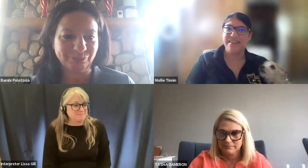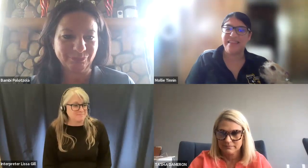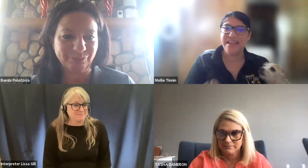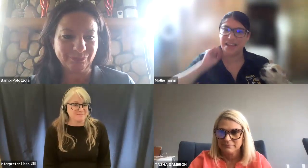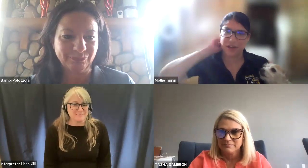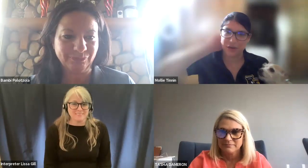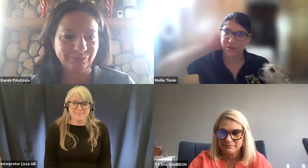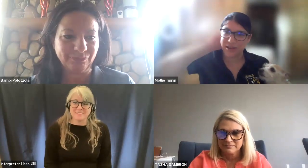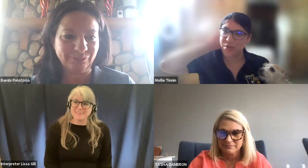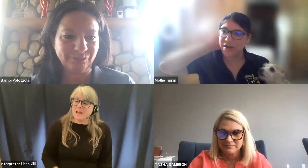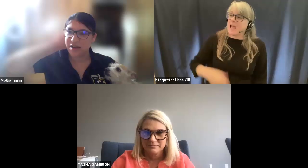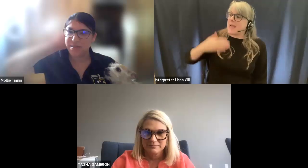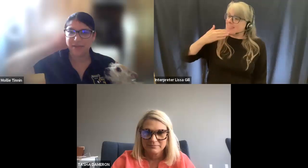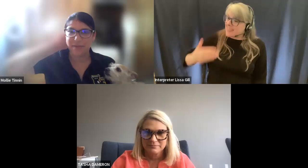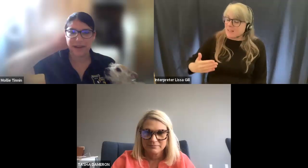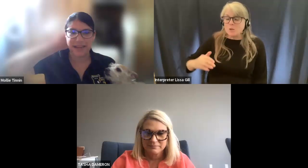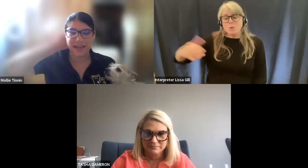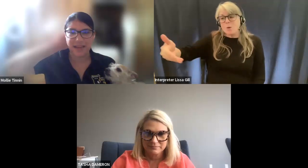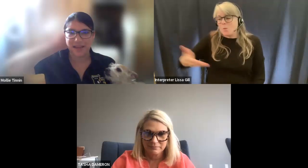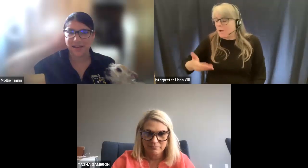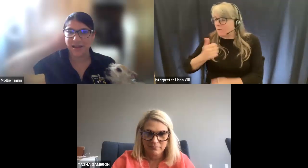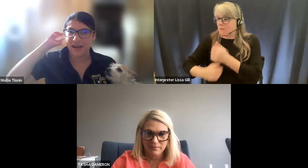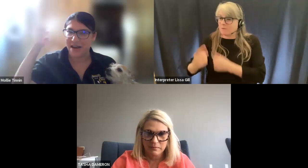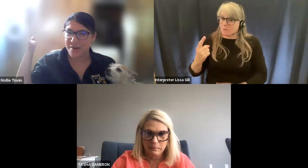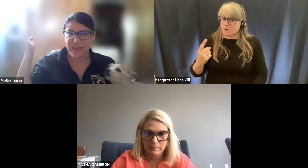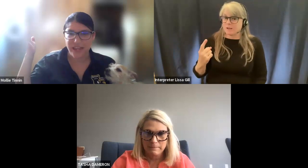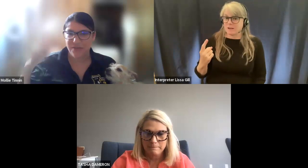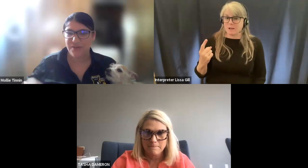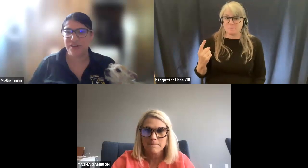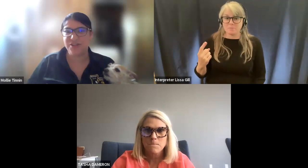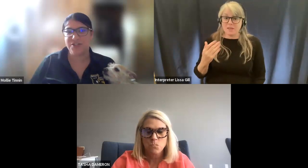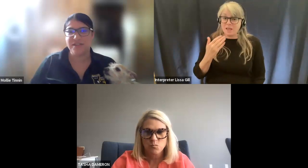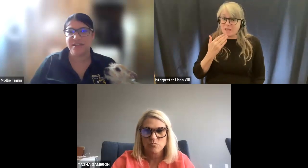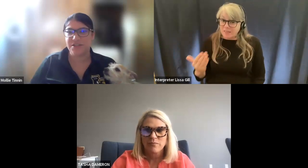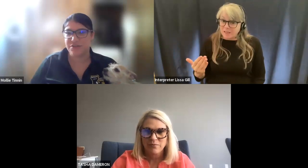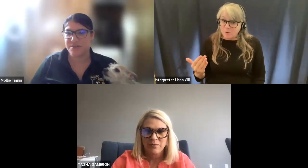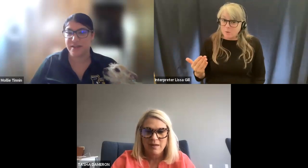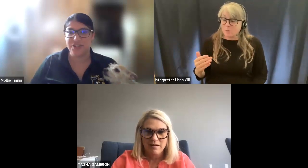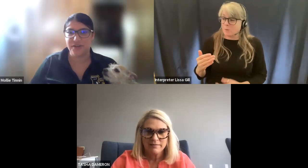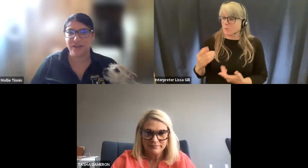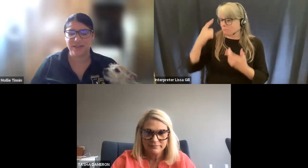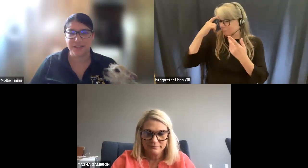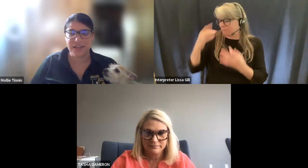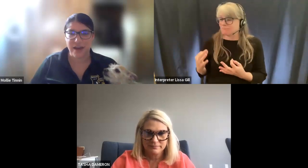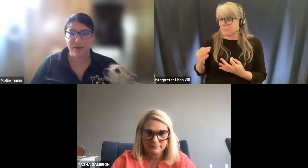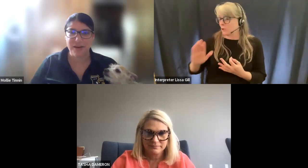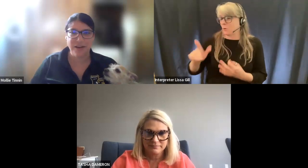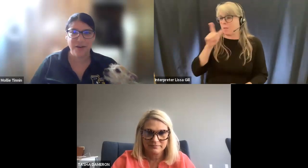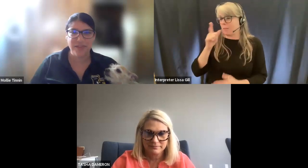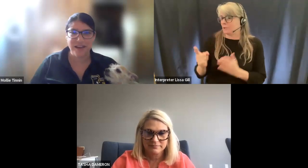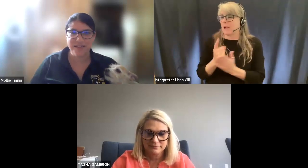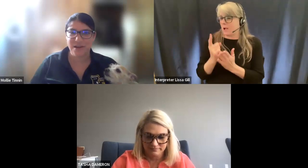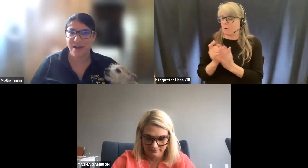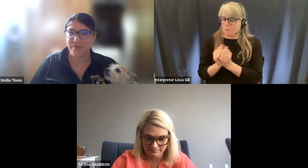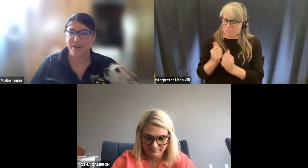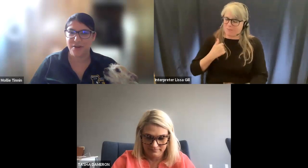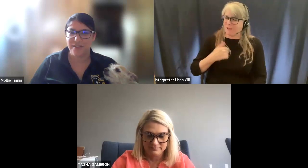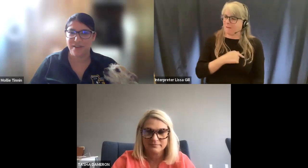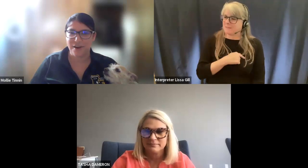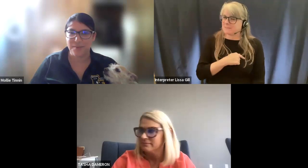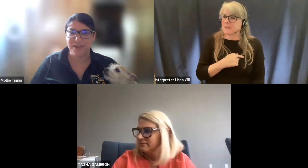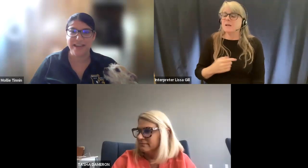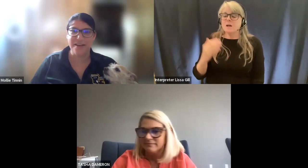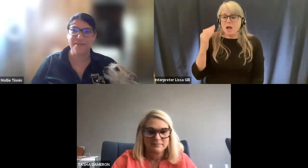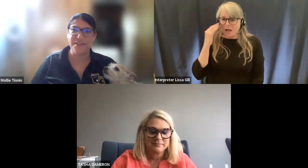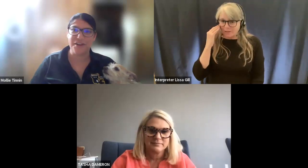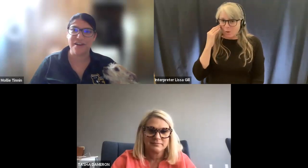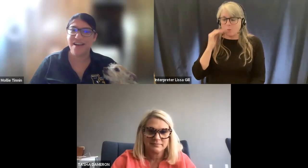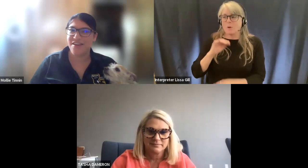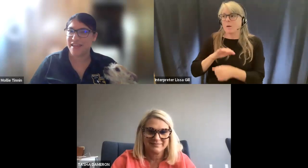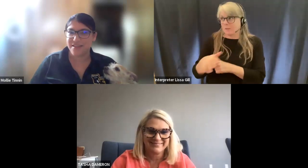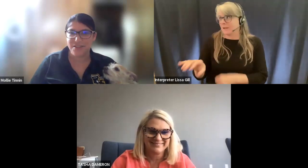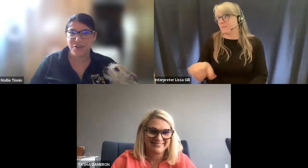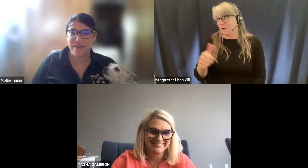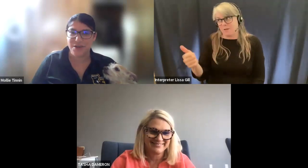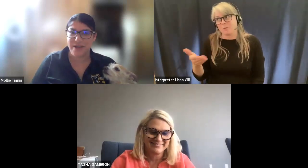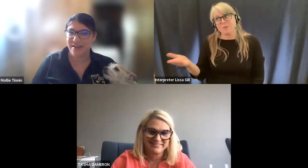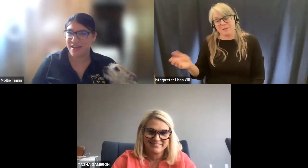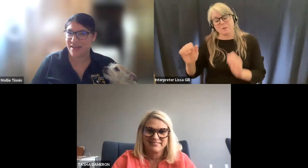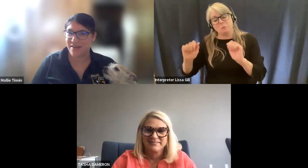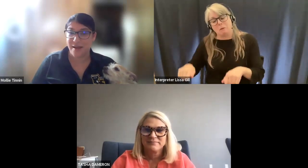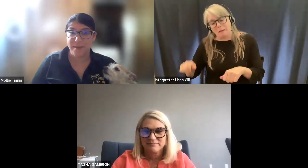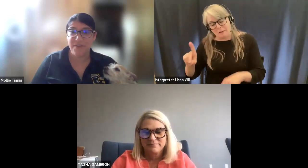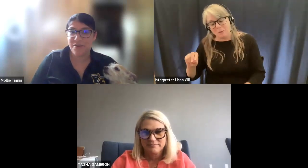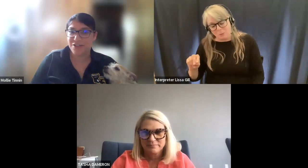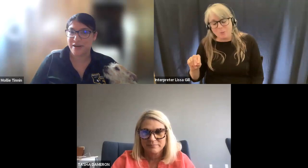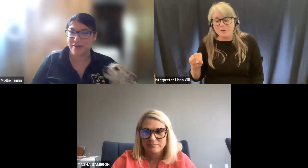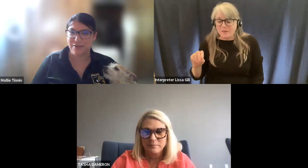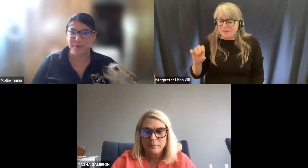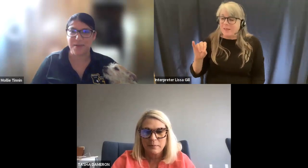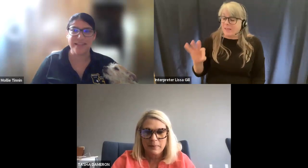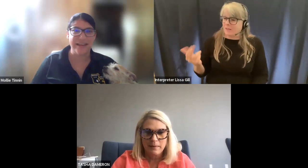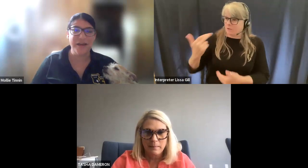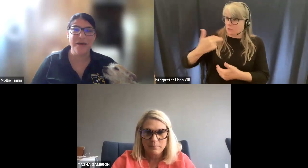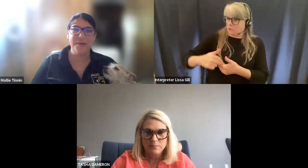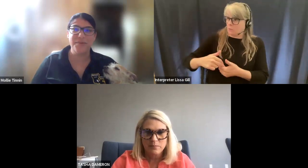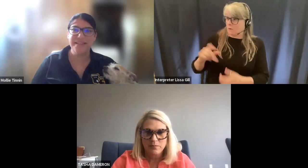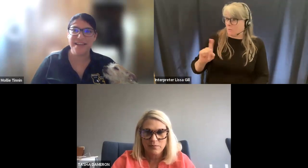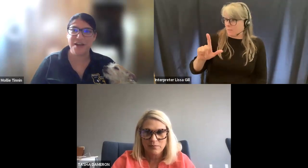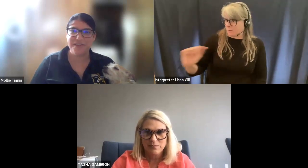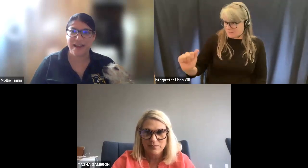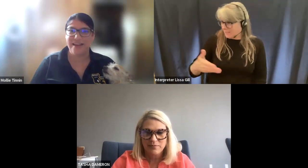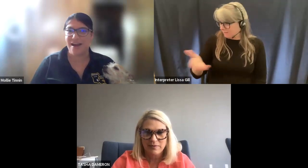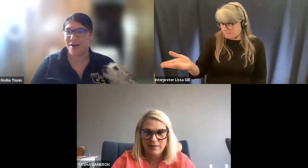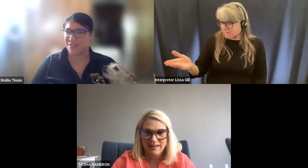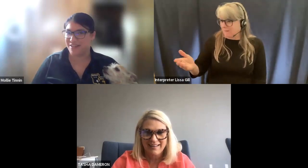Right, thank you and welcome everybody and thank you for choosing to spend your lunch hour with us. We know that there are plenty of other things you could be doing and if you are joining from Louisiana plenty of dining options out there.